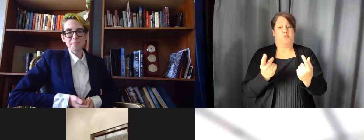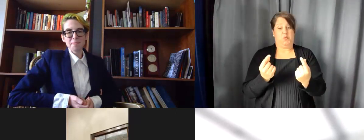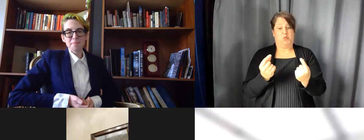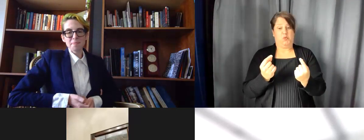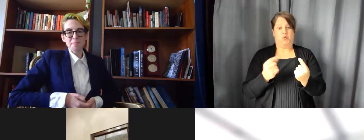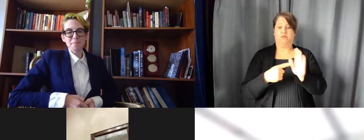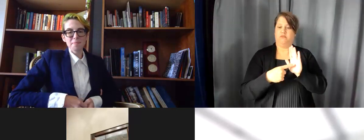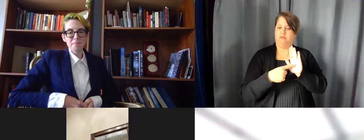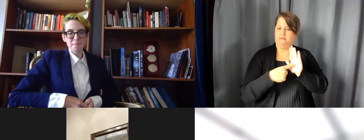Jordan Radford: inclusive behavior.